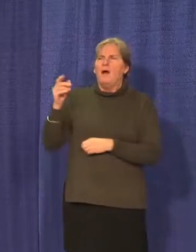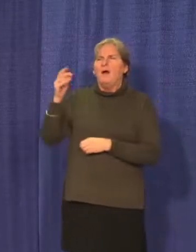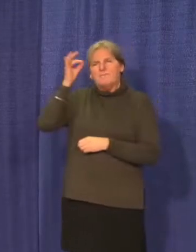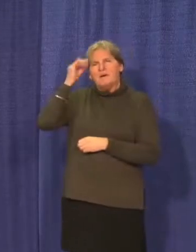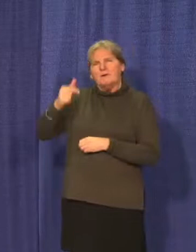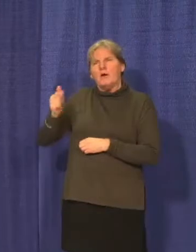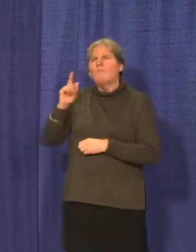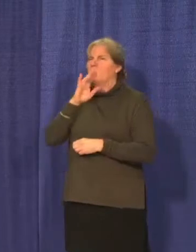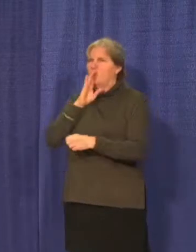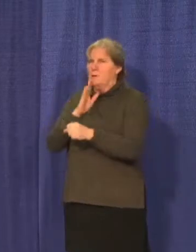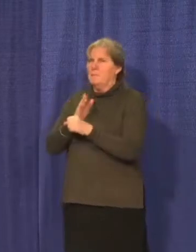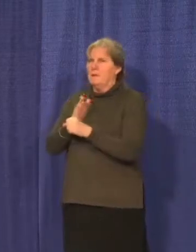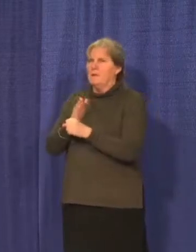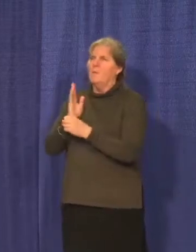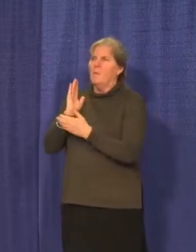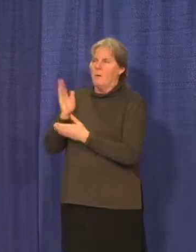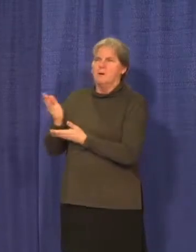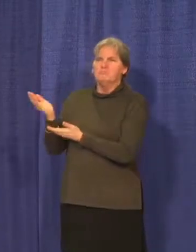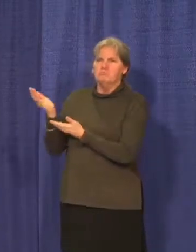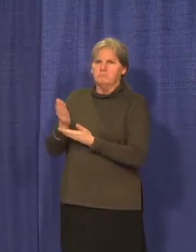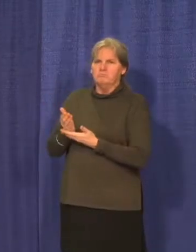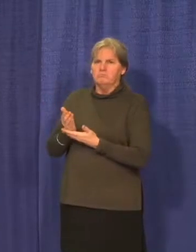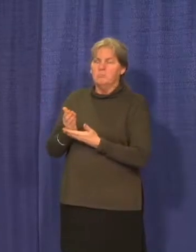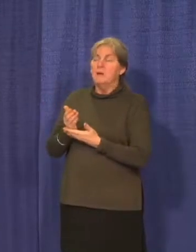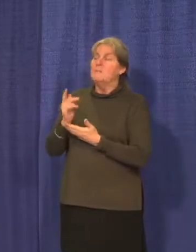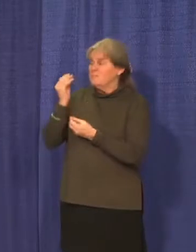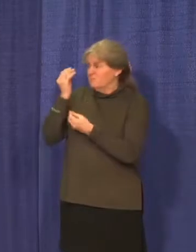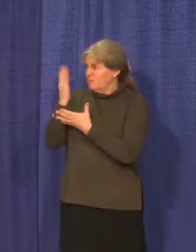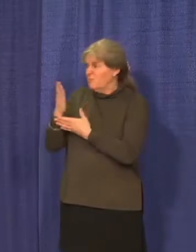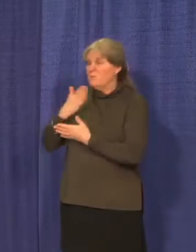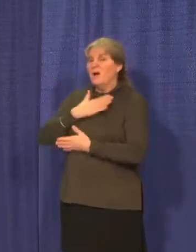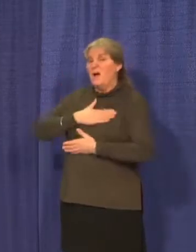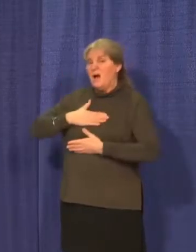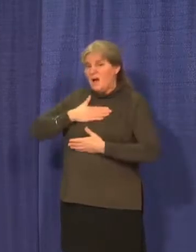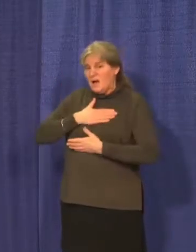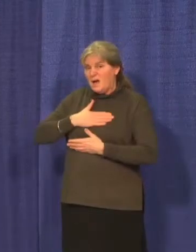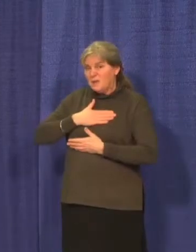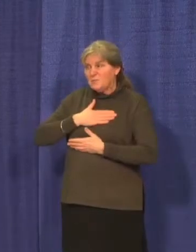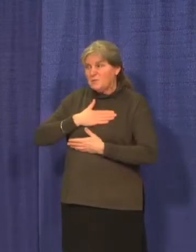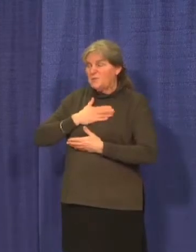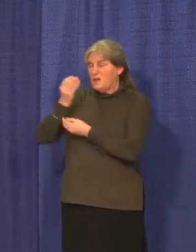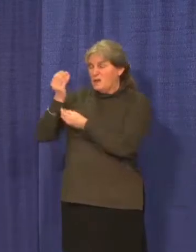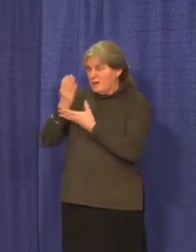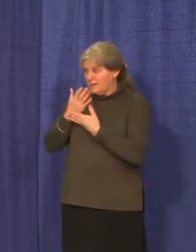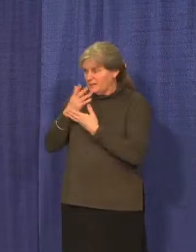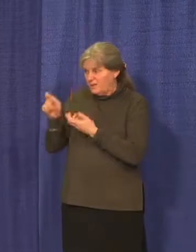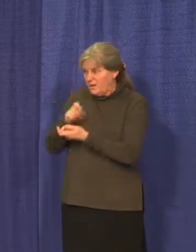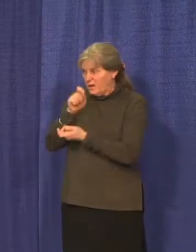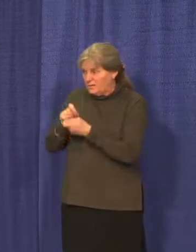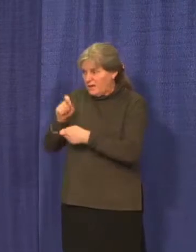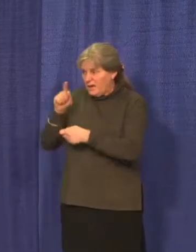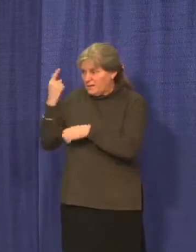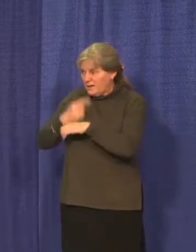But our conversations with Ottawa have been, we would really appreciate that as soon as you know the exact dates of delivery.